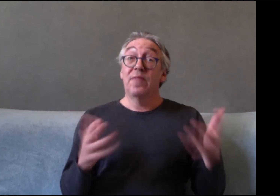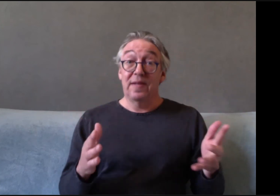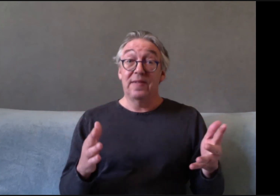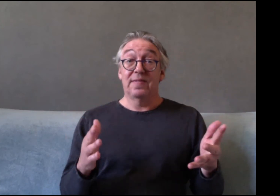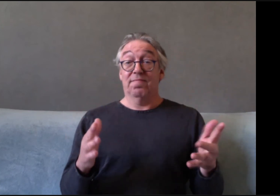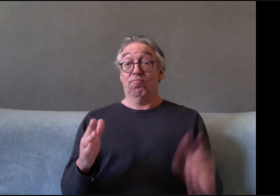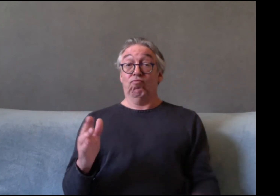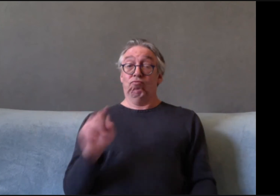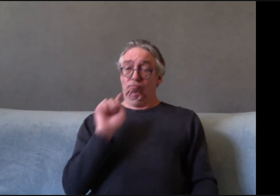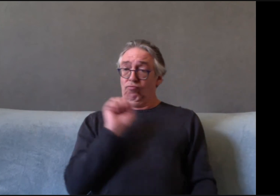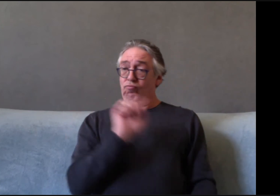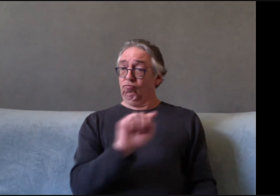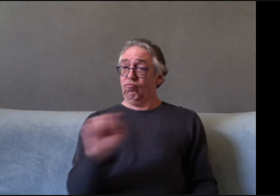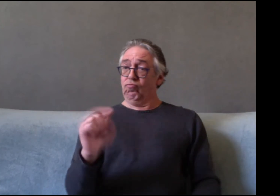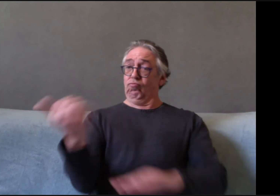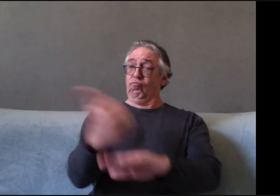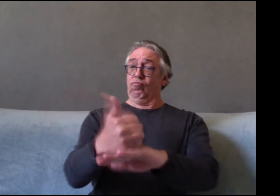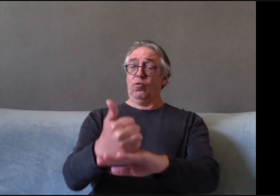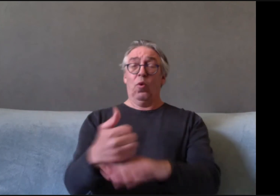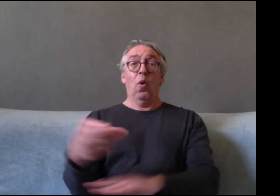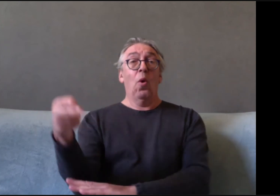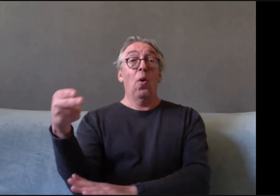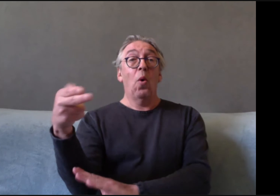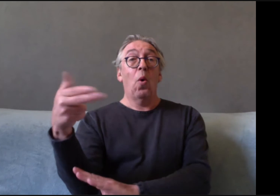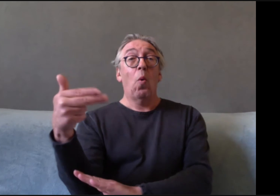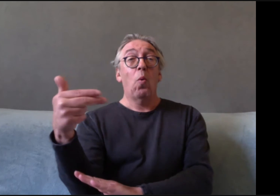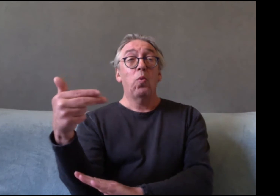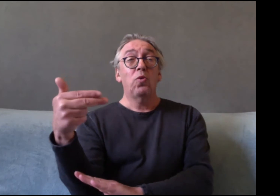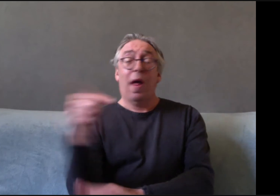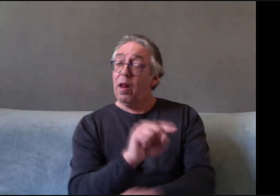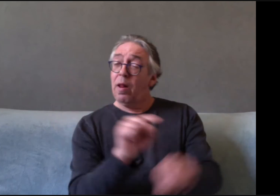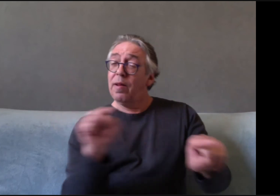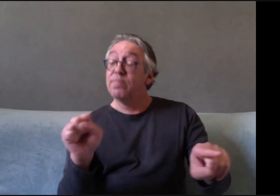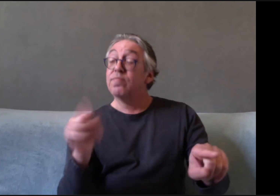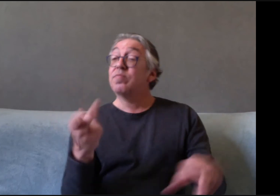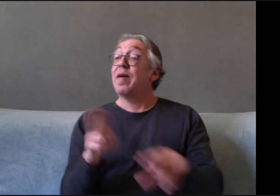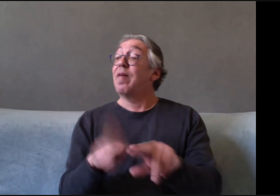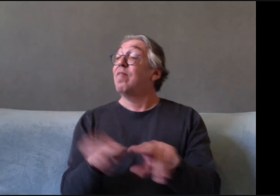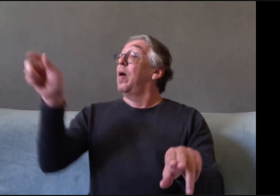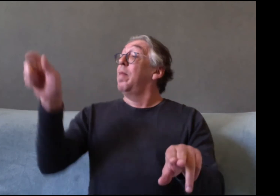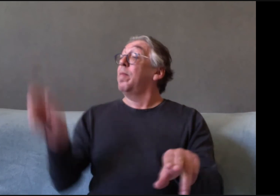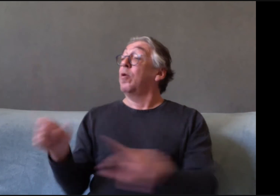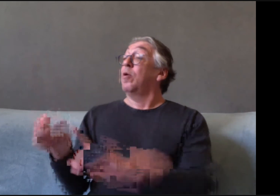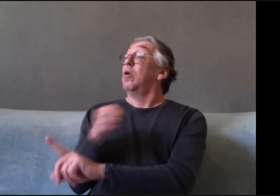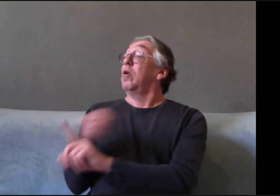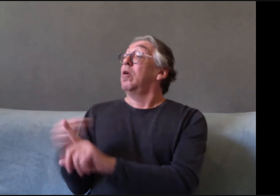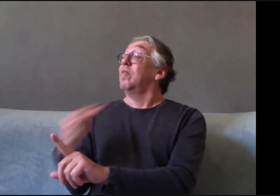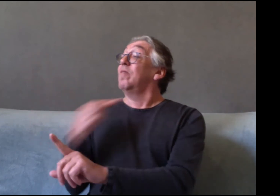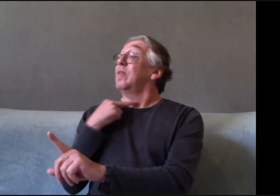Because due to the situation the number of victims is growing every day